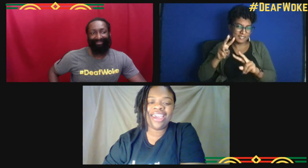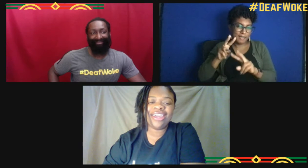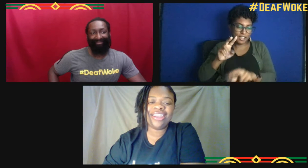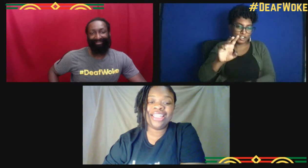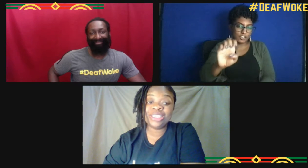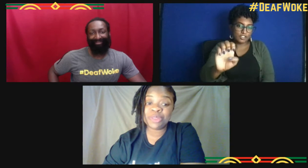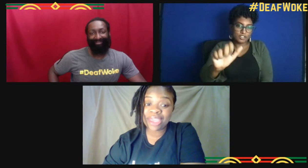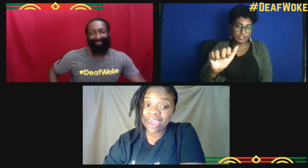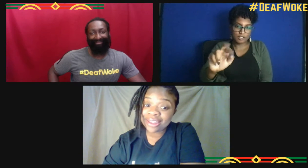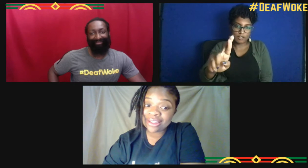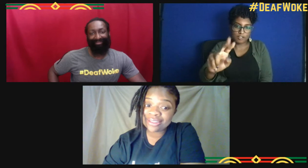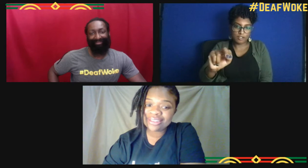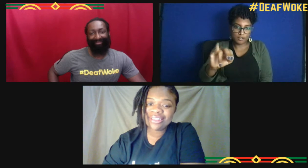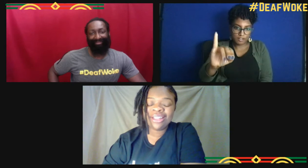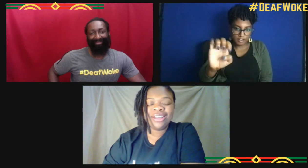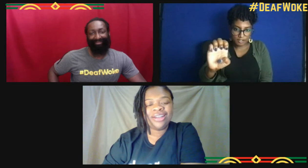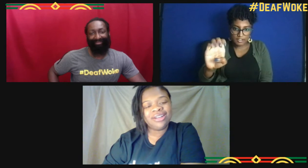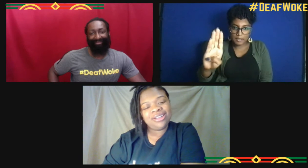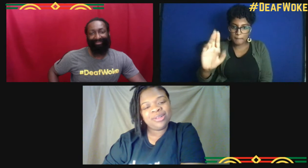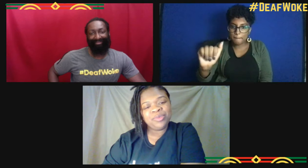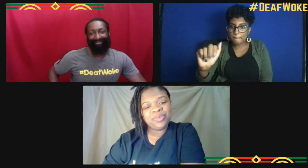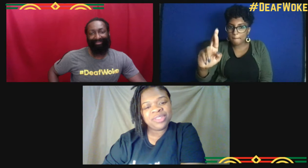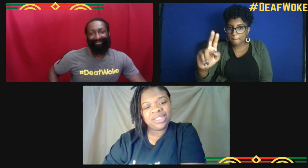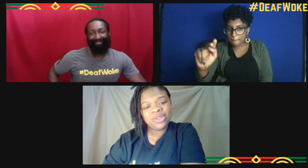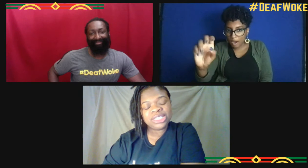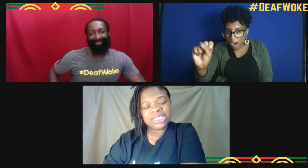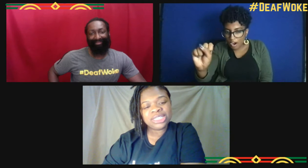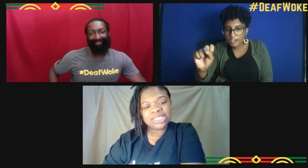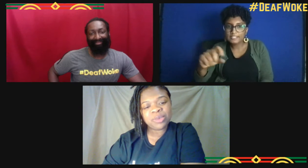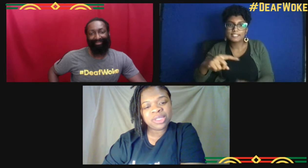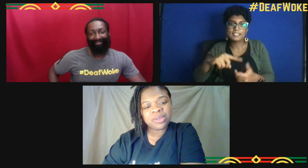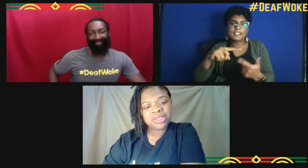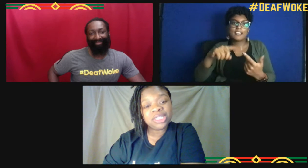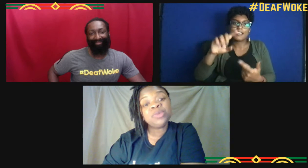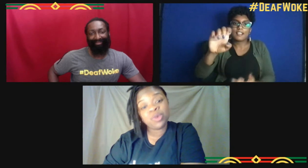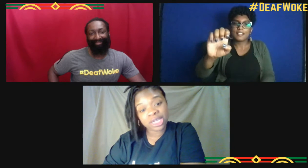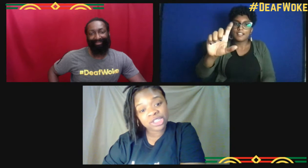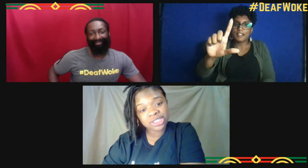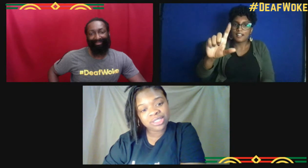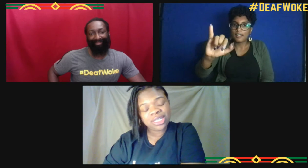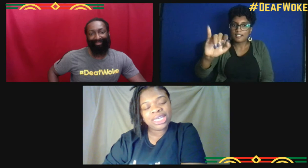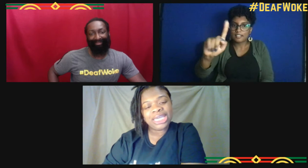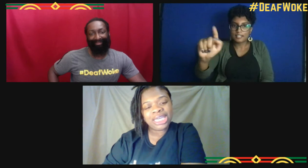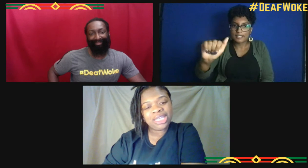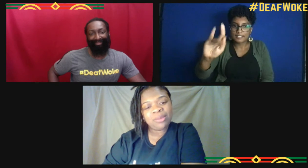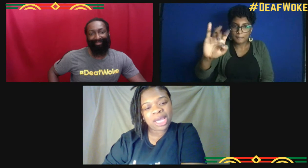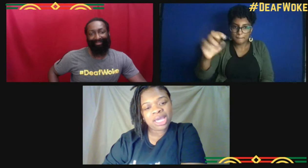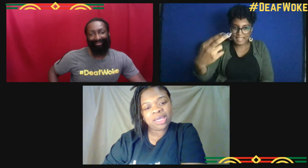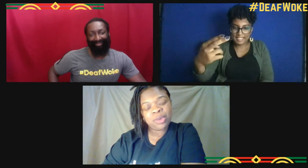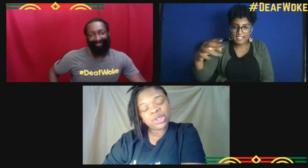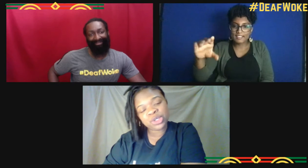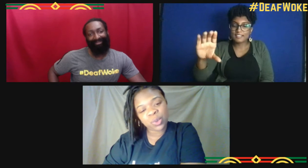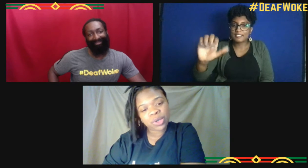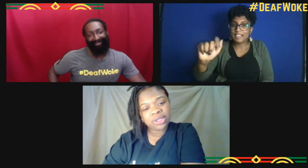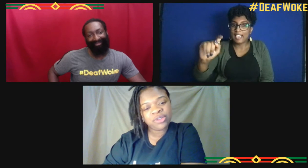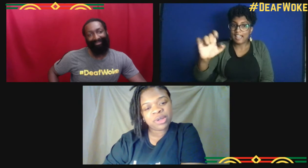and Elizabeth Catlett. You can see some of the inspiration in my personal work